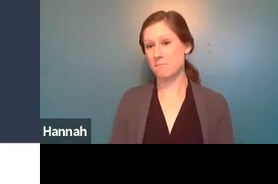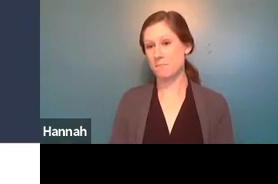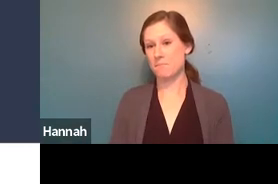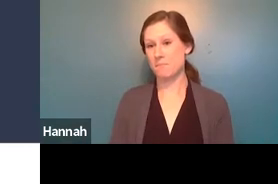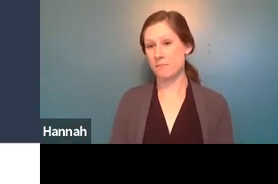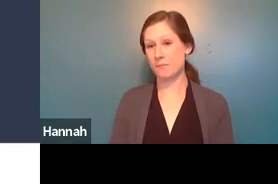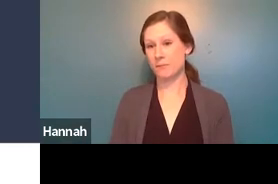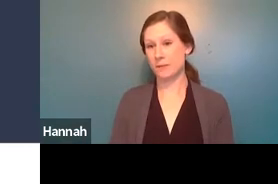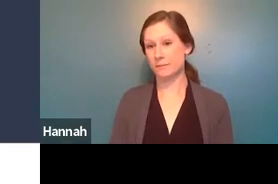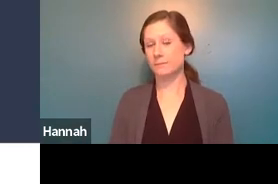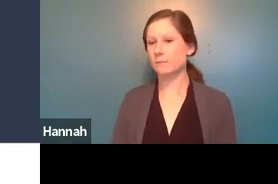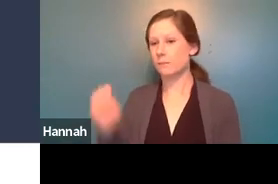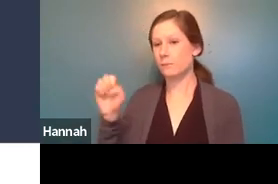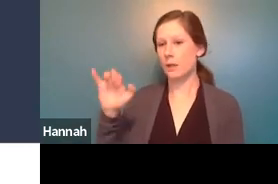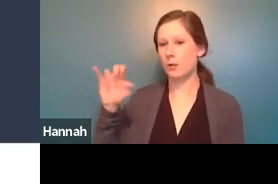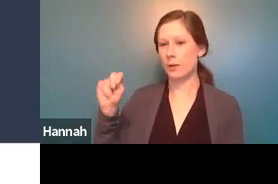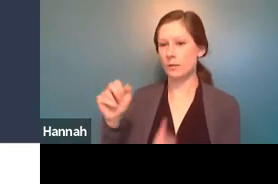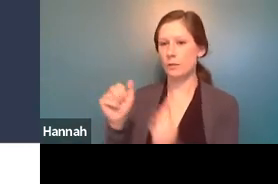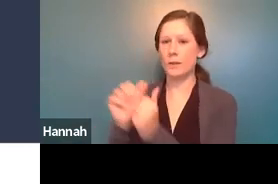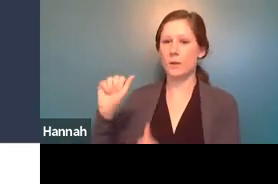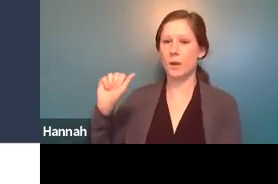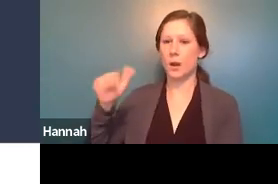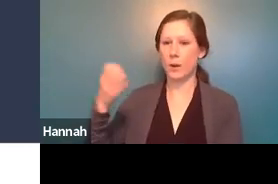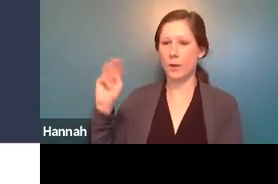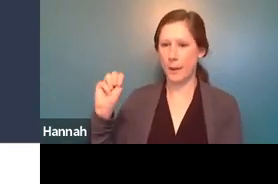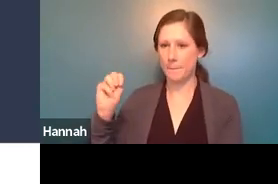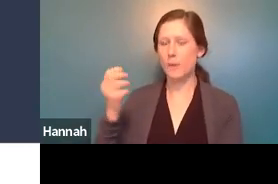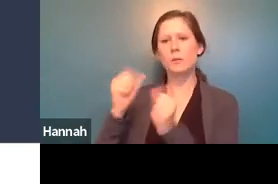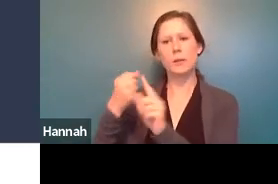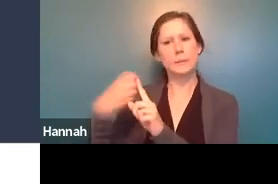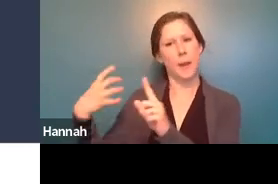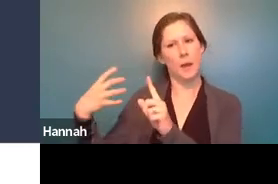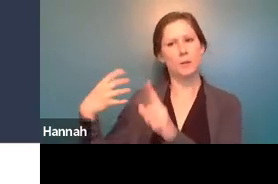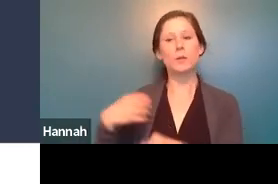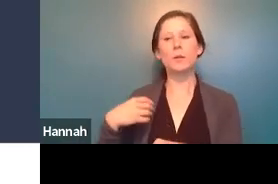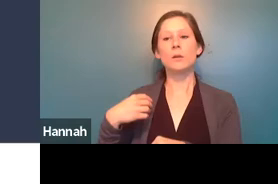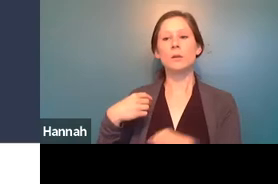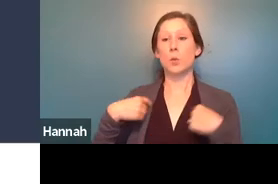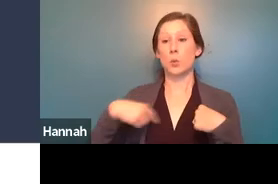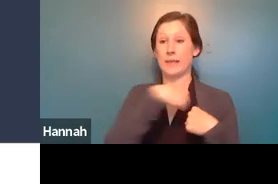Erin: And this is Erin with the aquarium just to expand a little on that. As far as we know, there are no aquariums